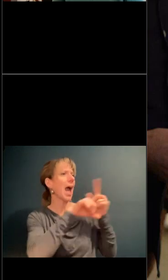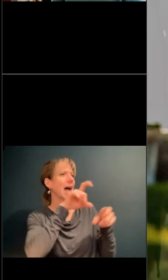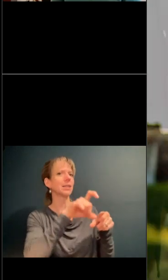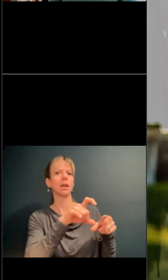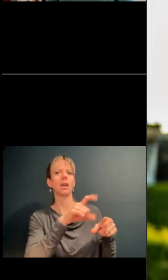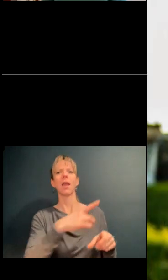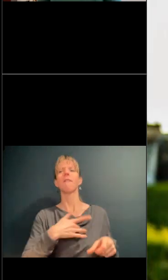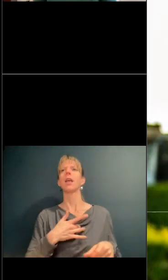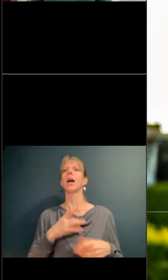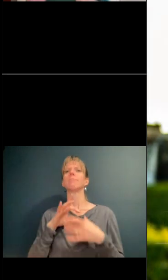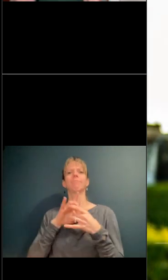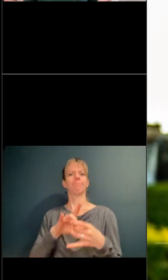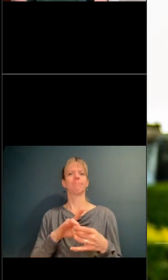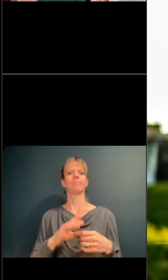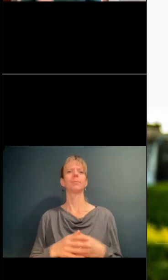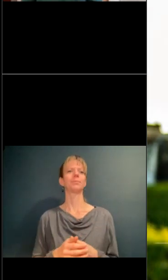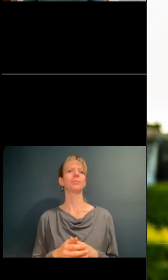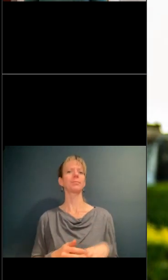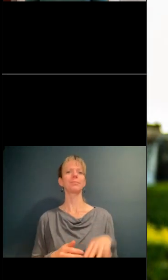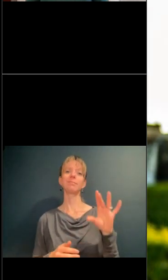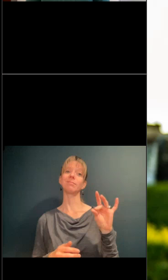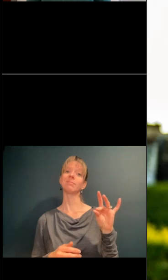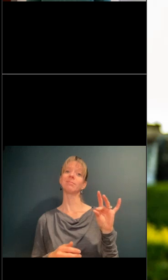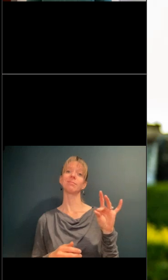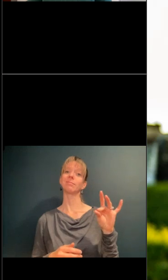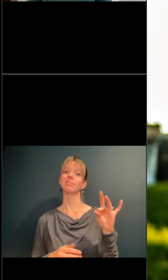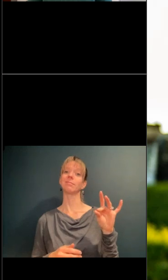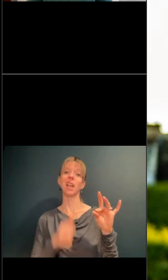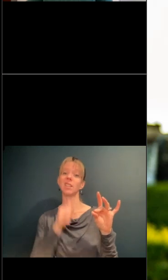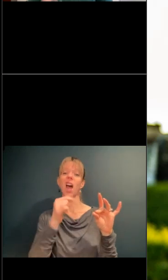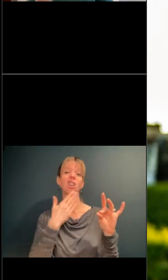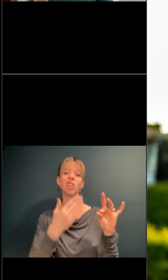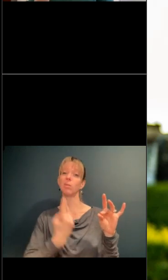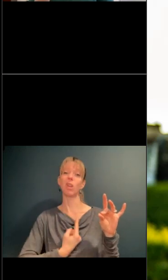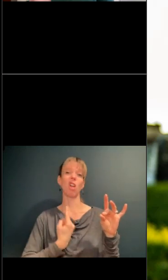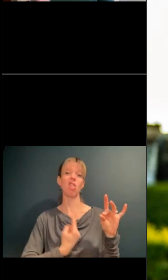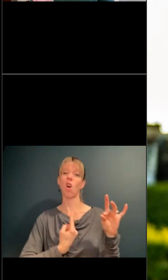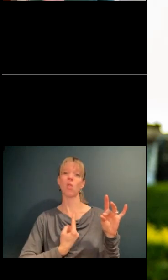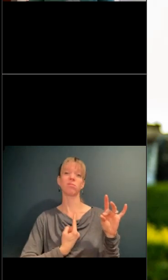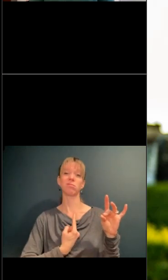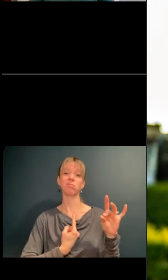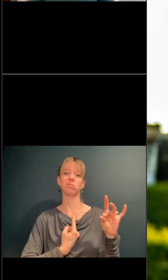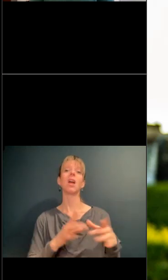Eighth, it's not good to be alone. And relationships are at the heart of belonging.